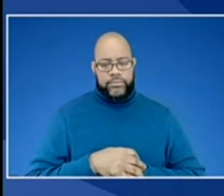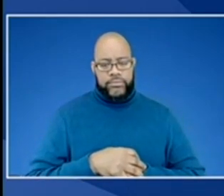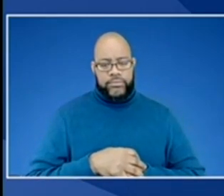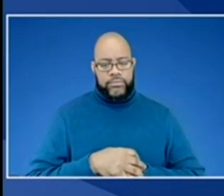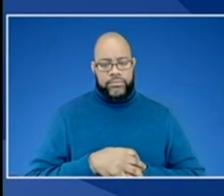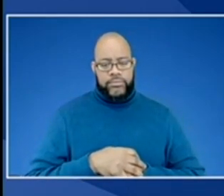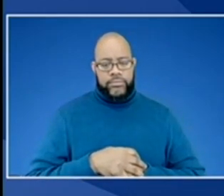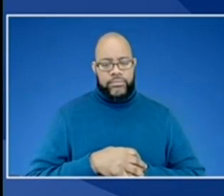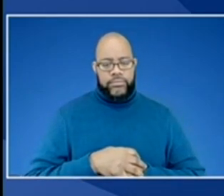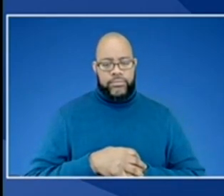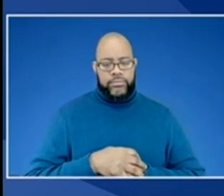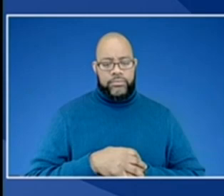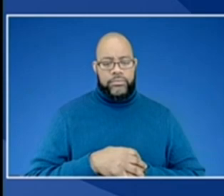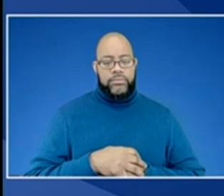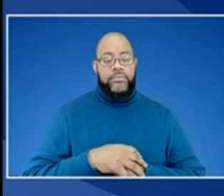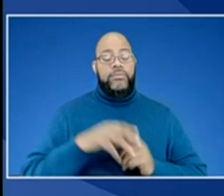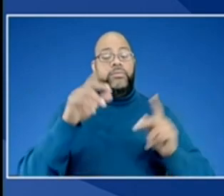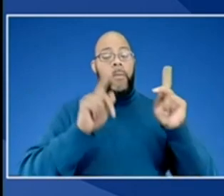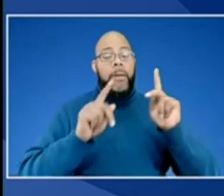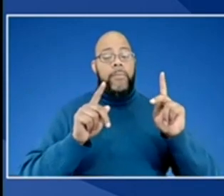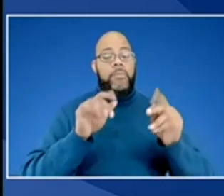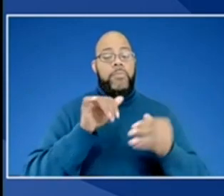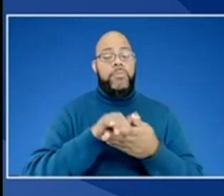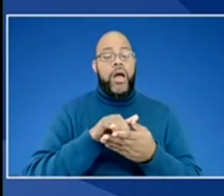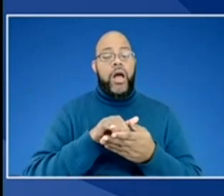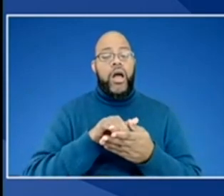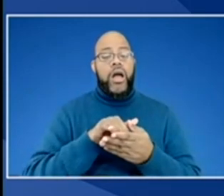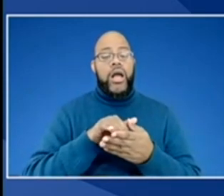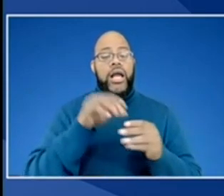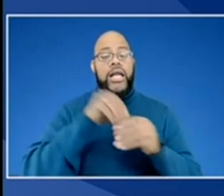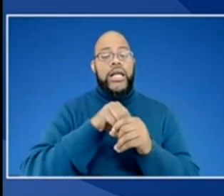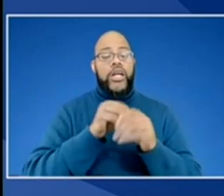Folks that are in the queue or on the